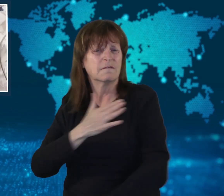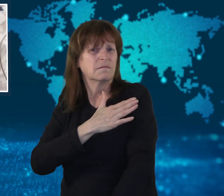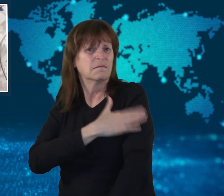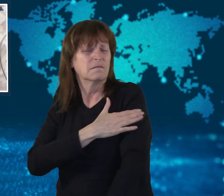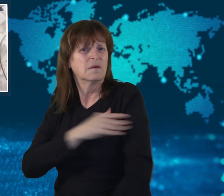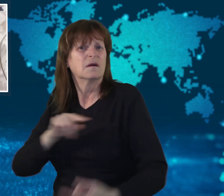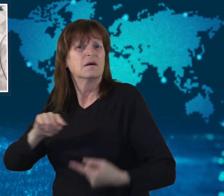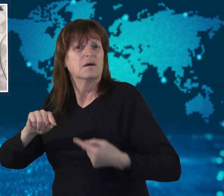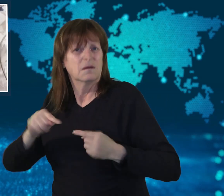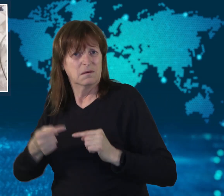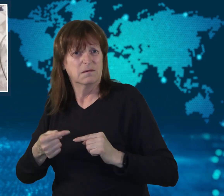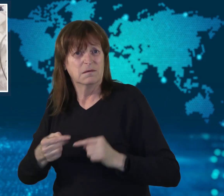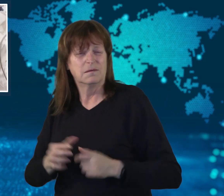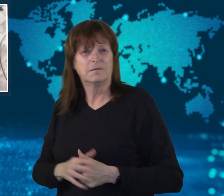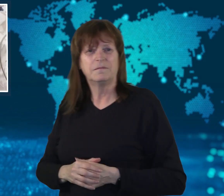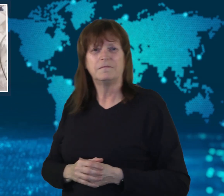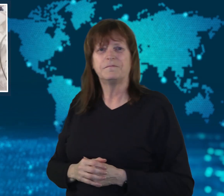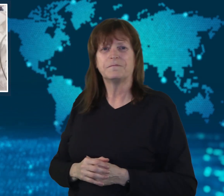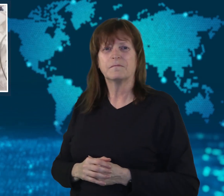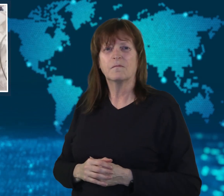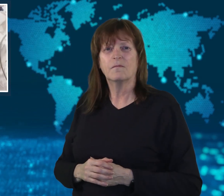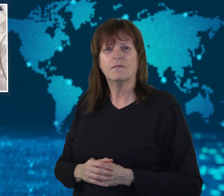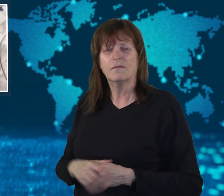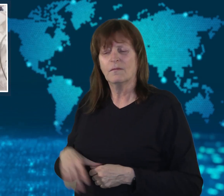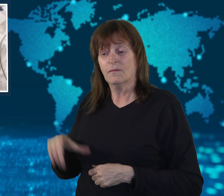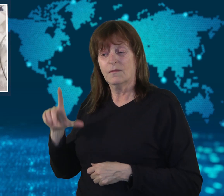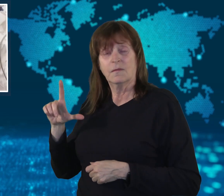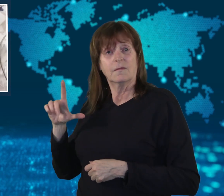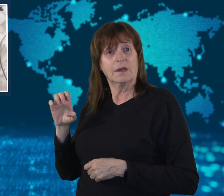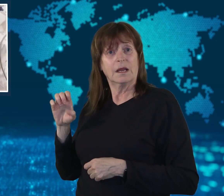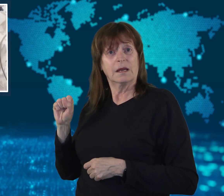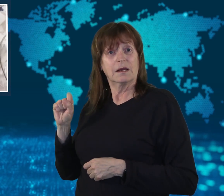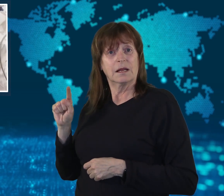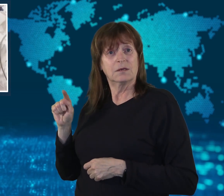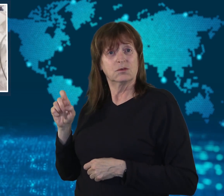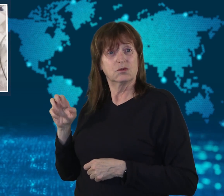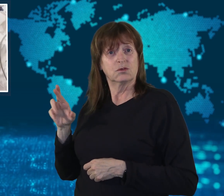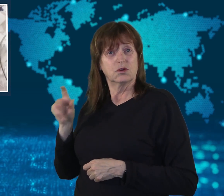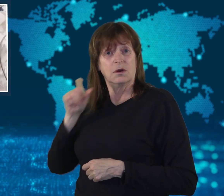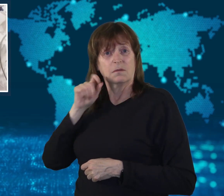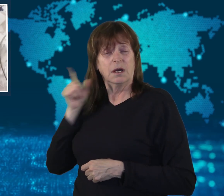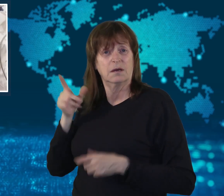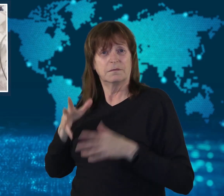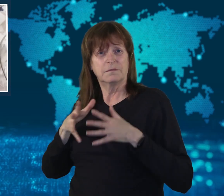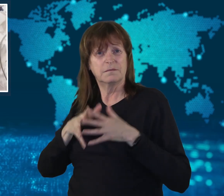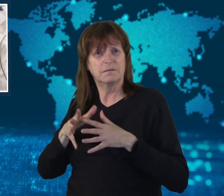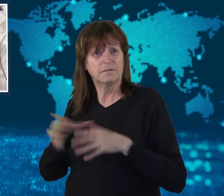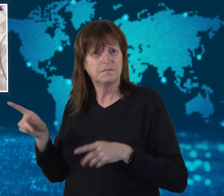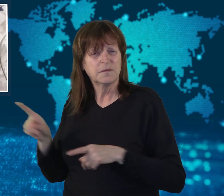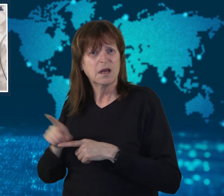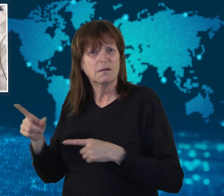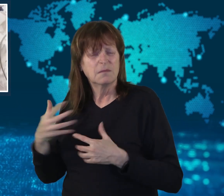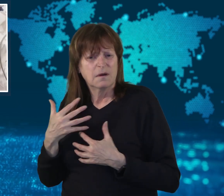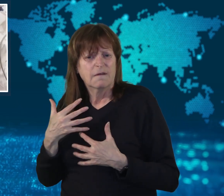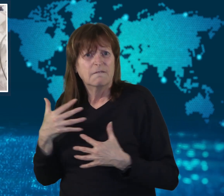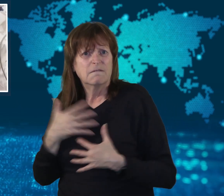He had injuries to his arm. Lester claims he was afraid